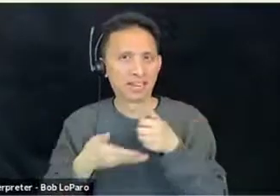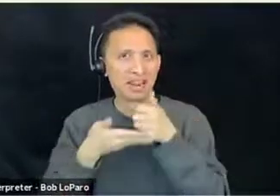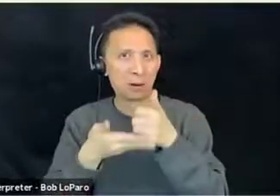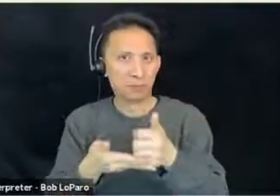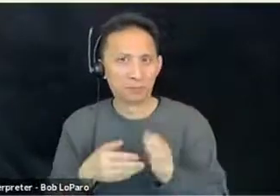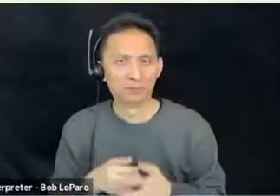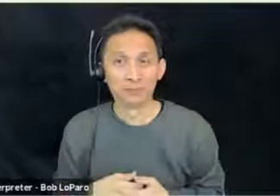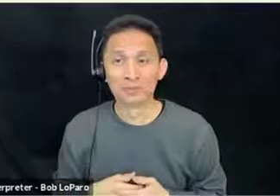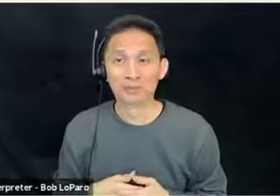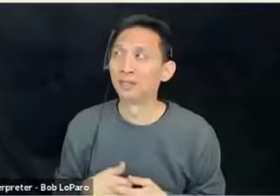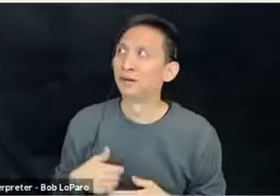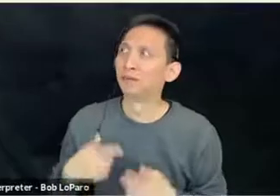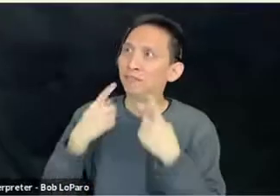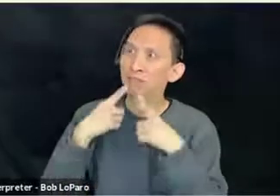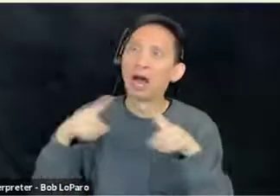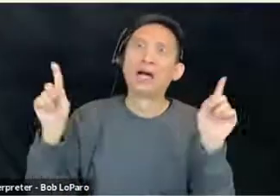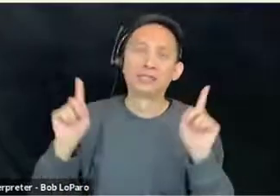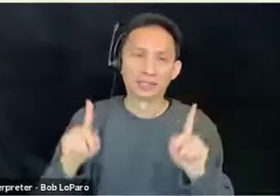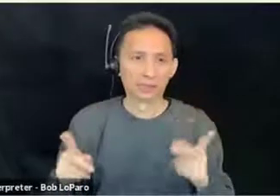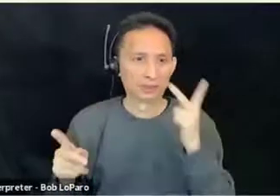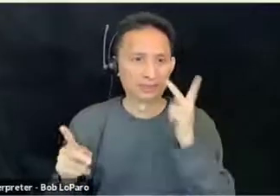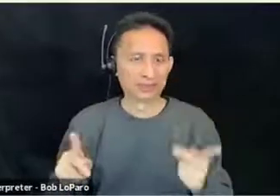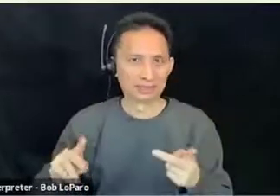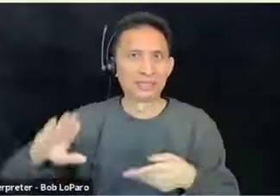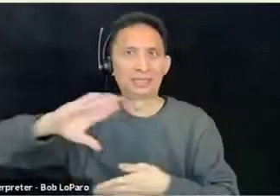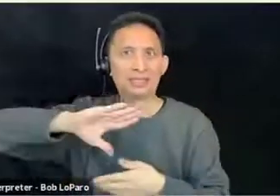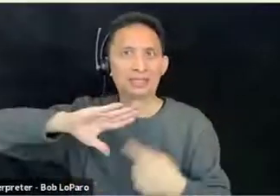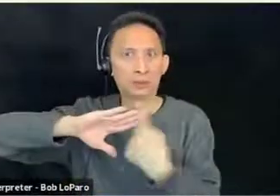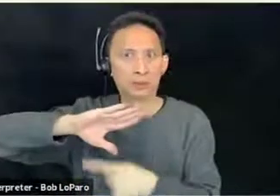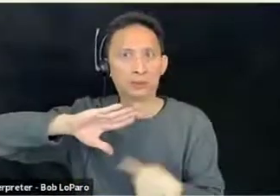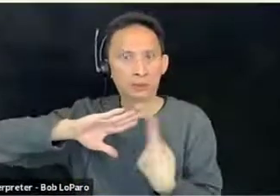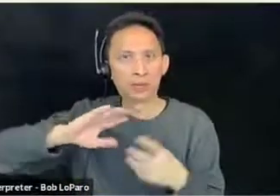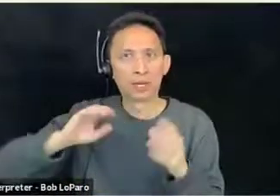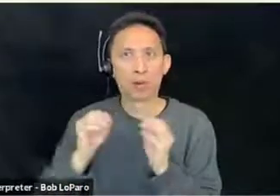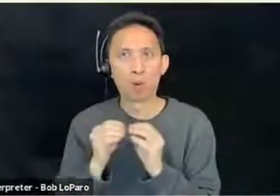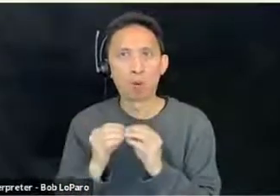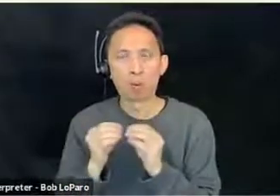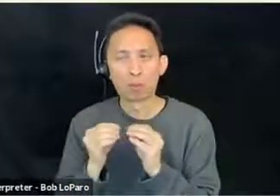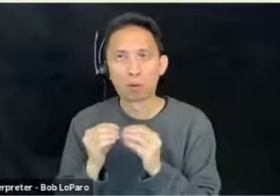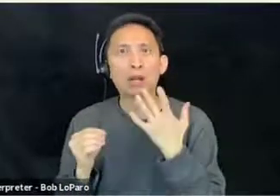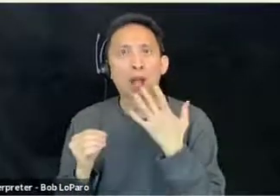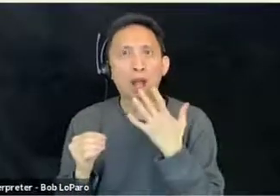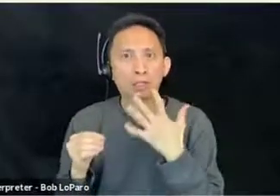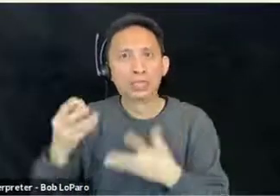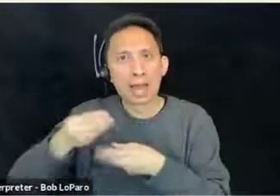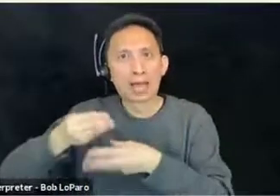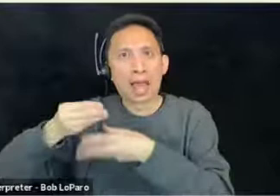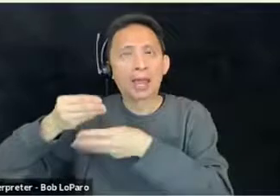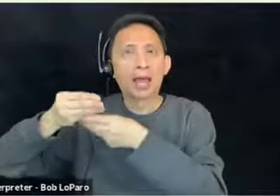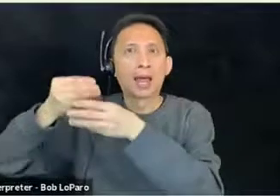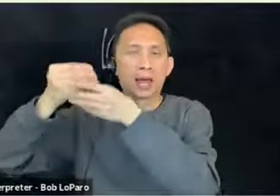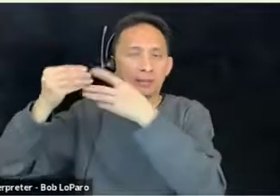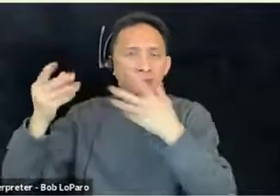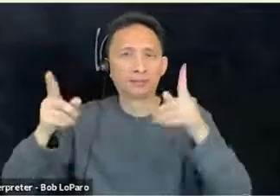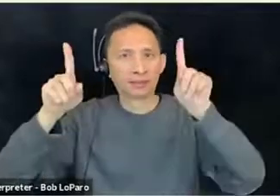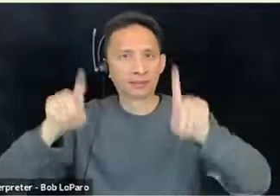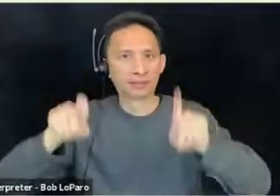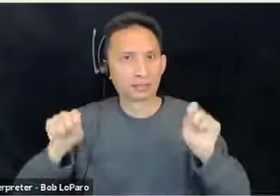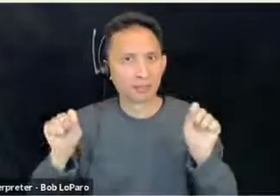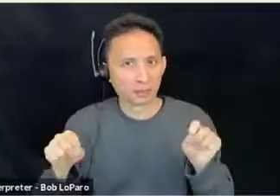finally start to fill in these different colors and see that testing is increasing. So, for those of you who are listening today